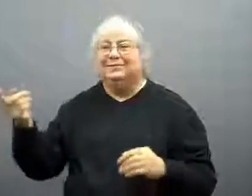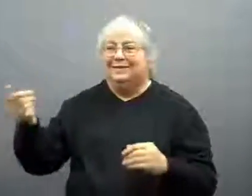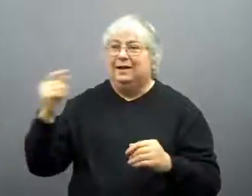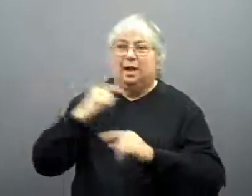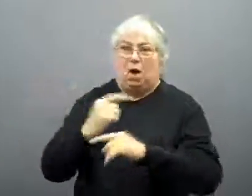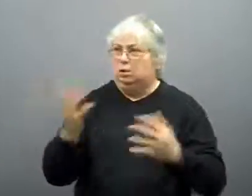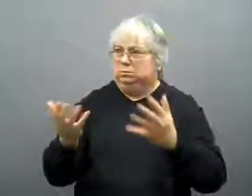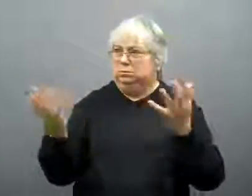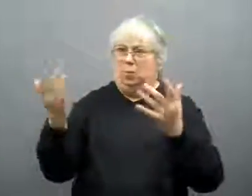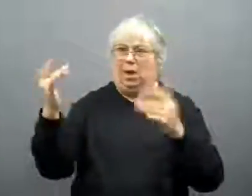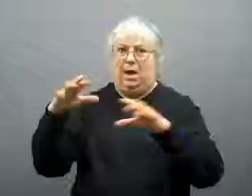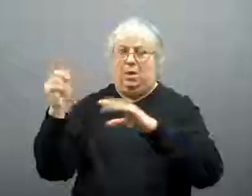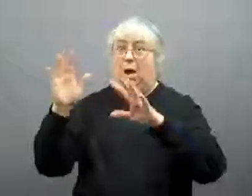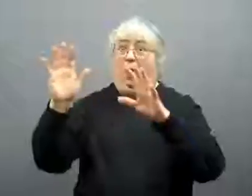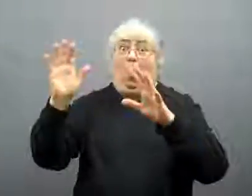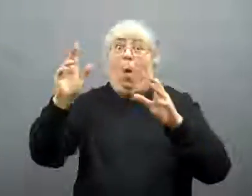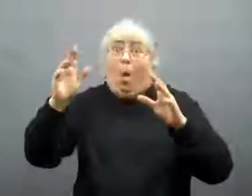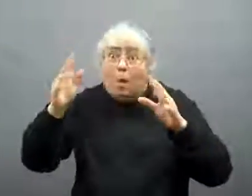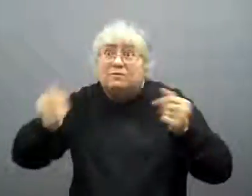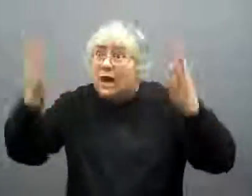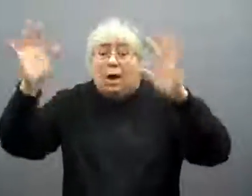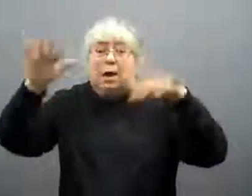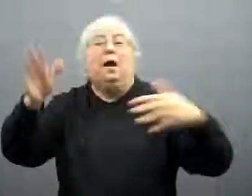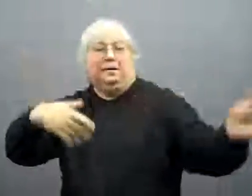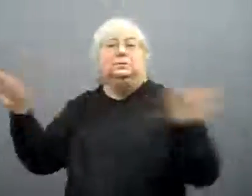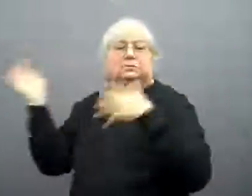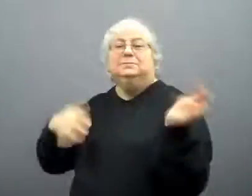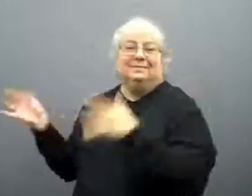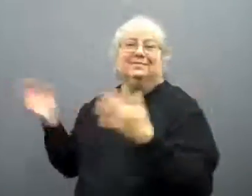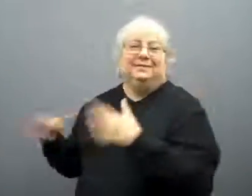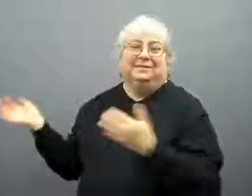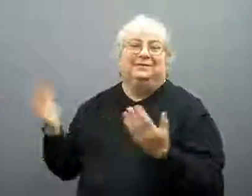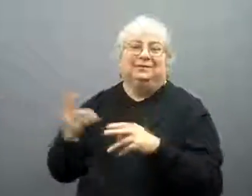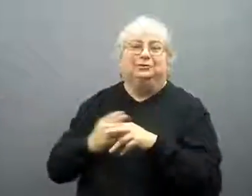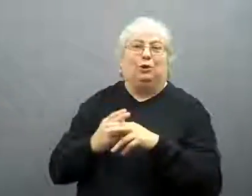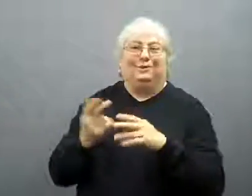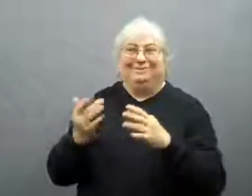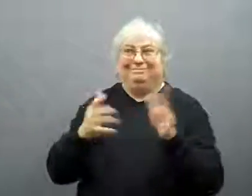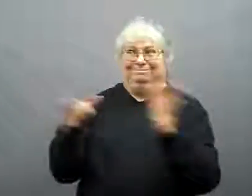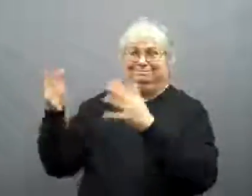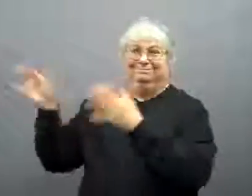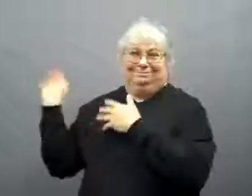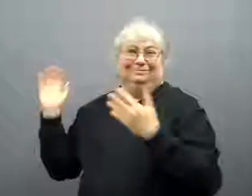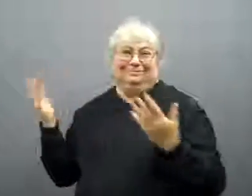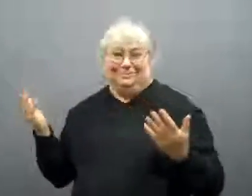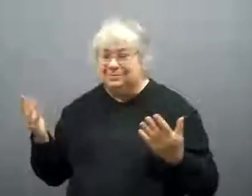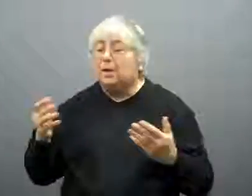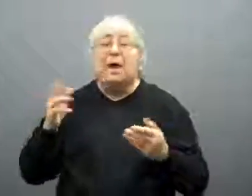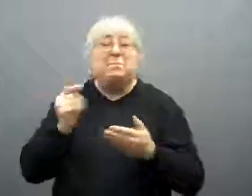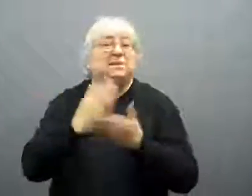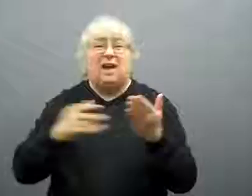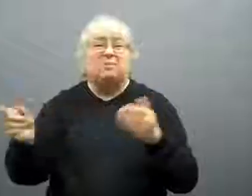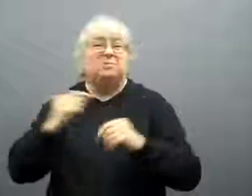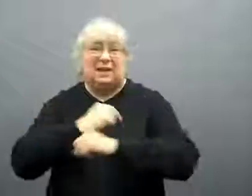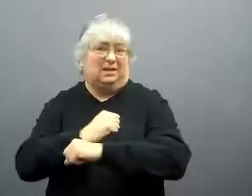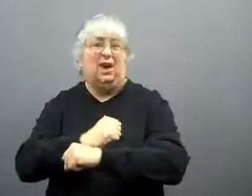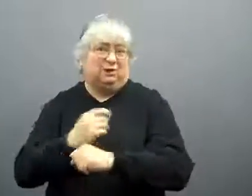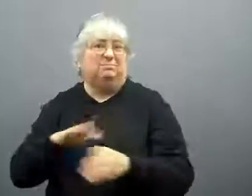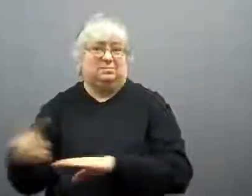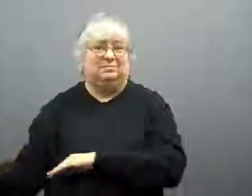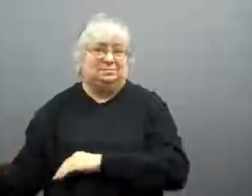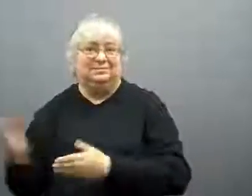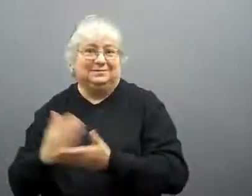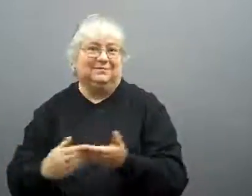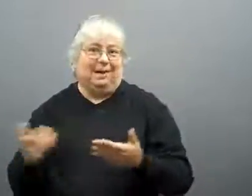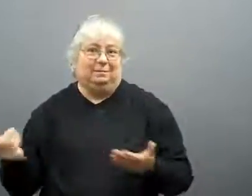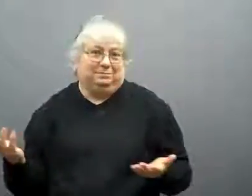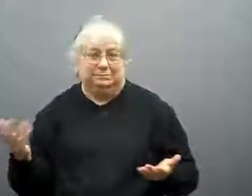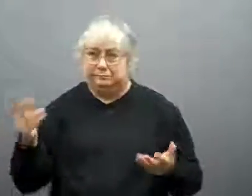The guards were enforcing that,